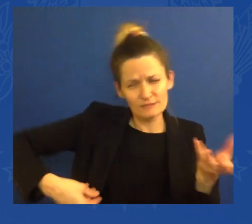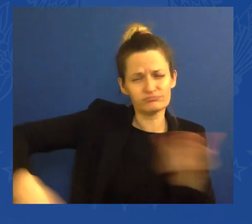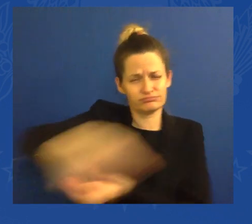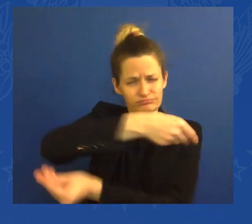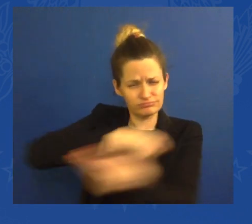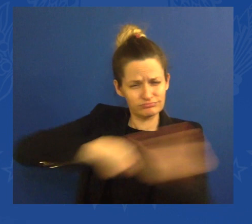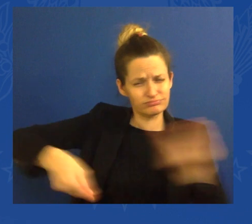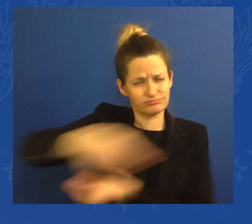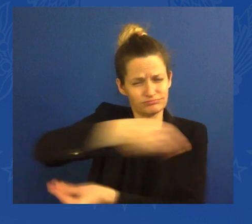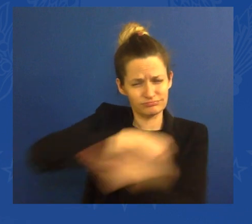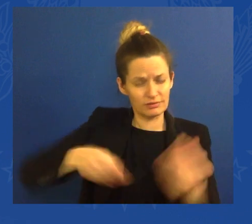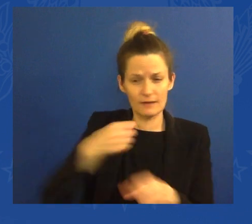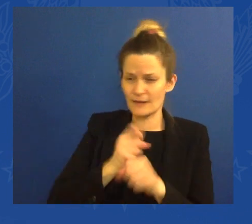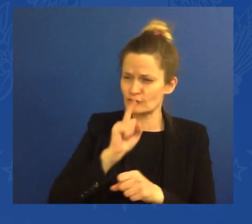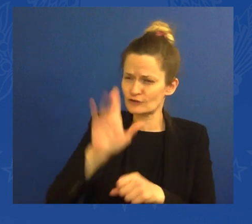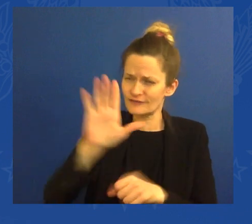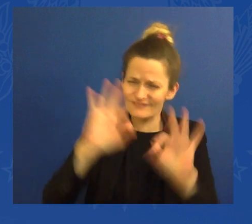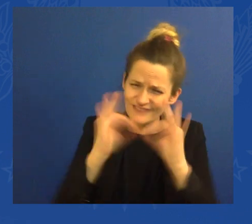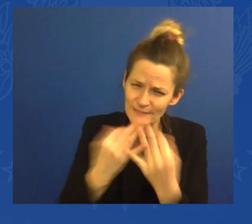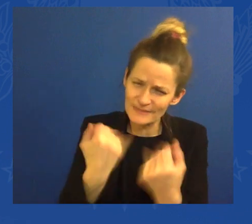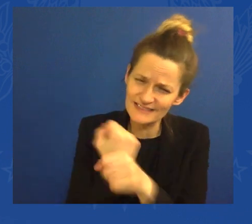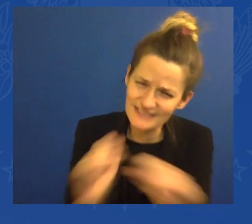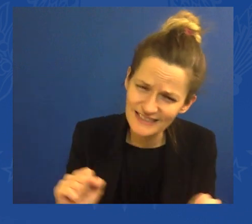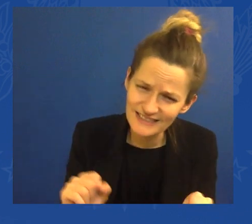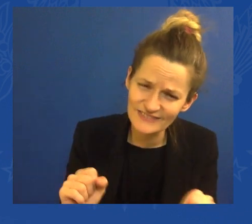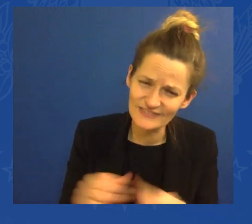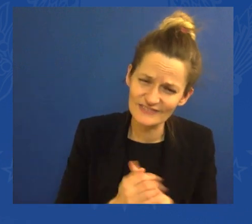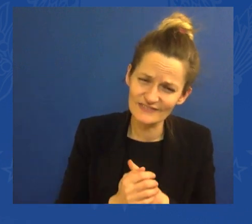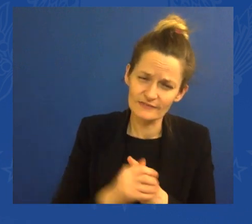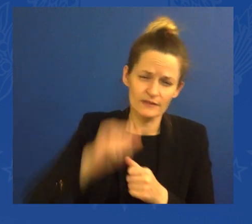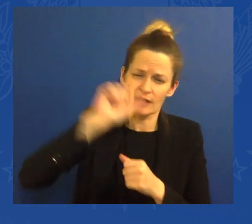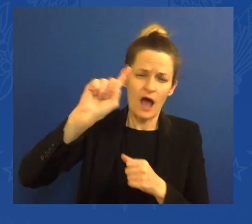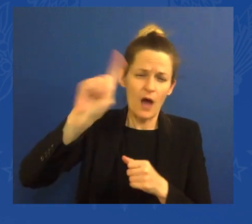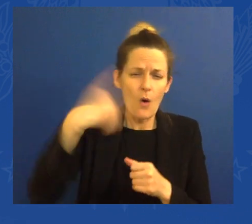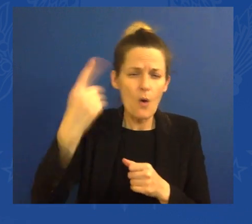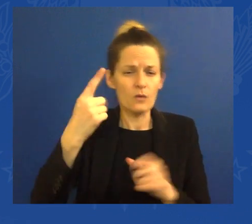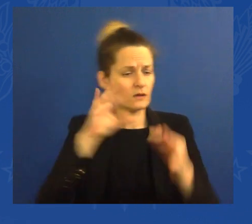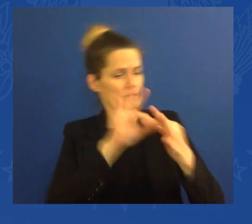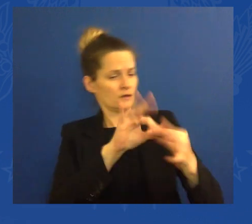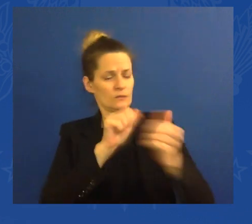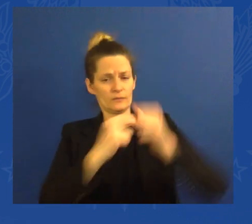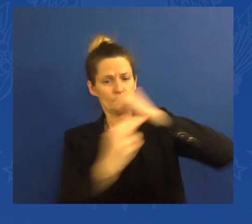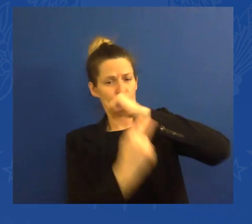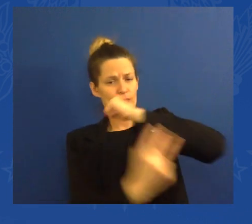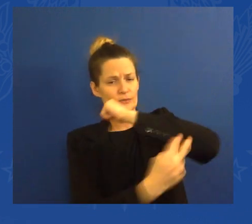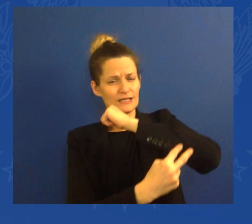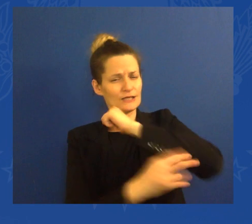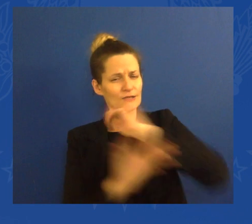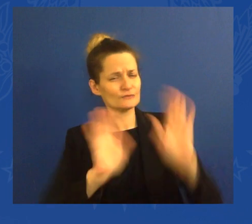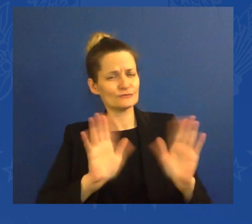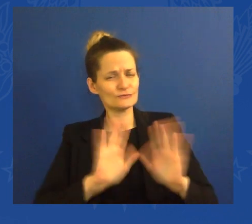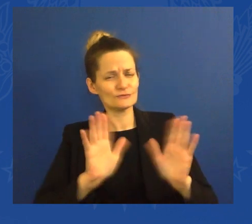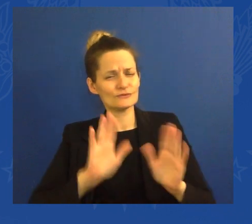or the bridges. It's about opportunity -- opportunity across the region and across the country --